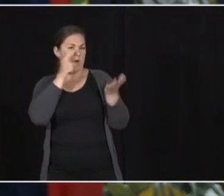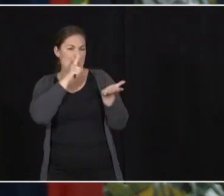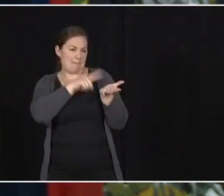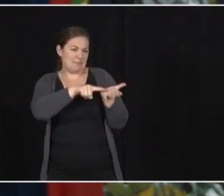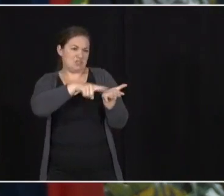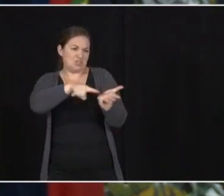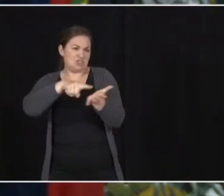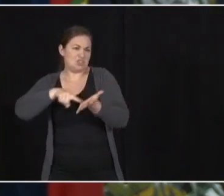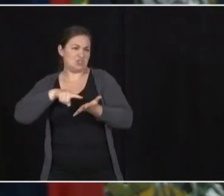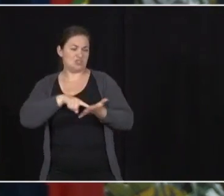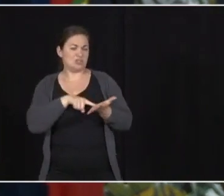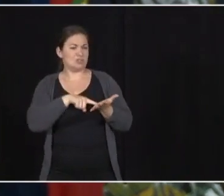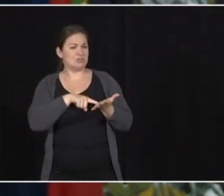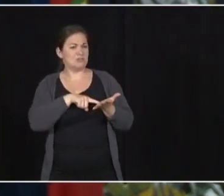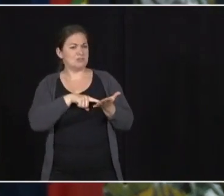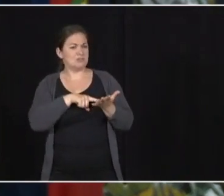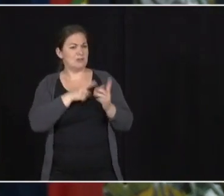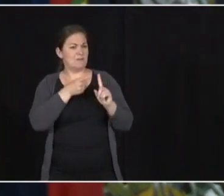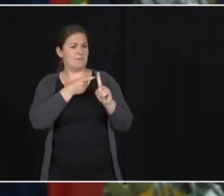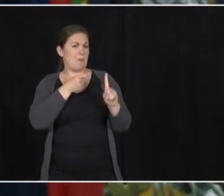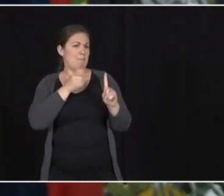a specific deadline